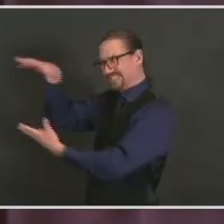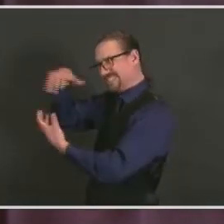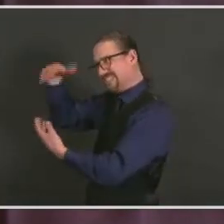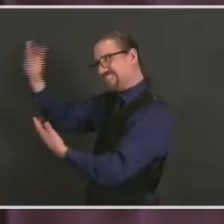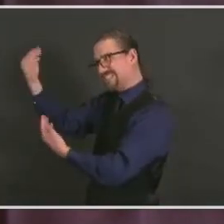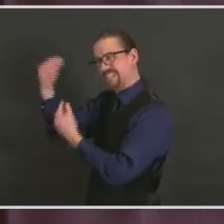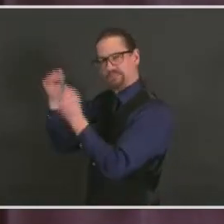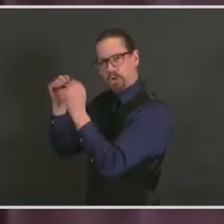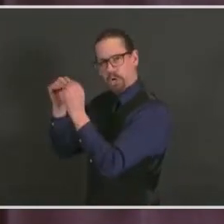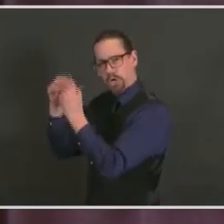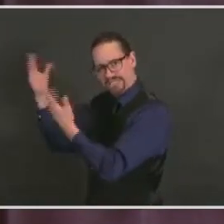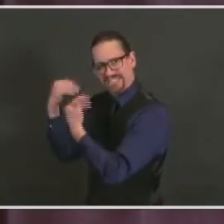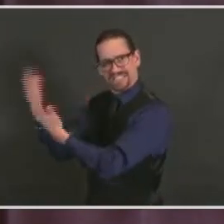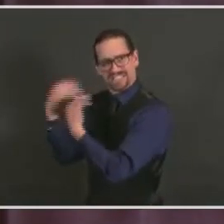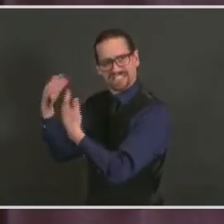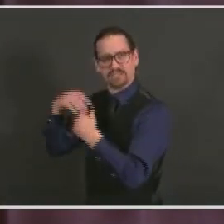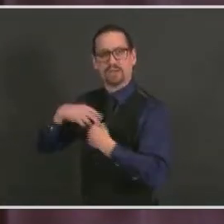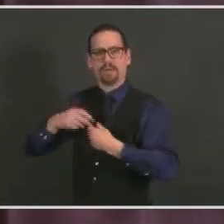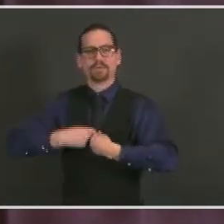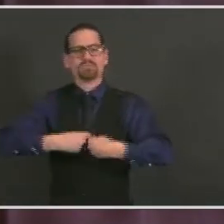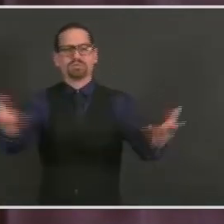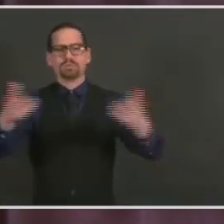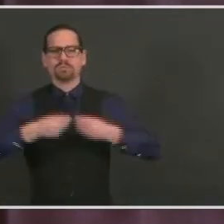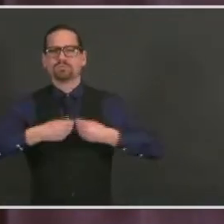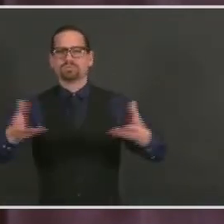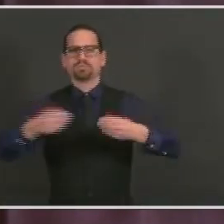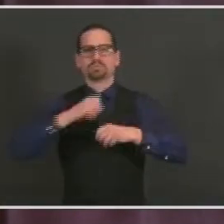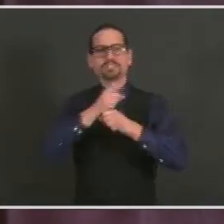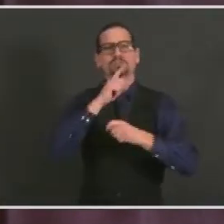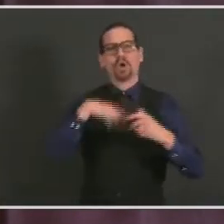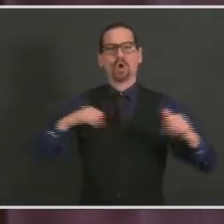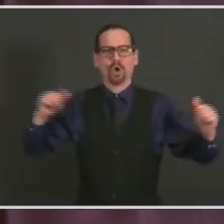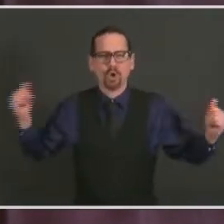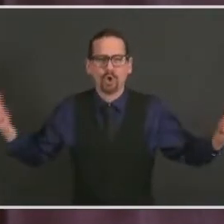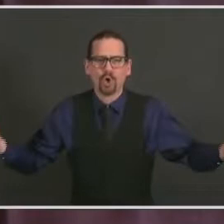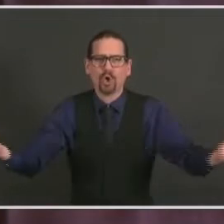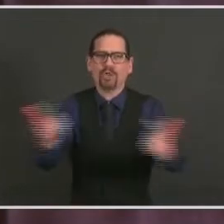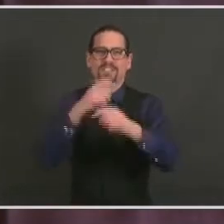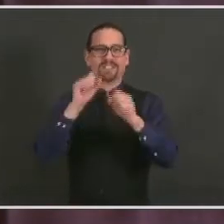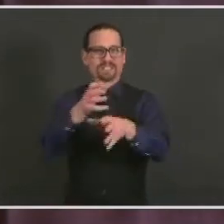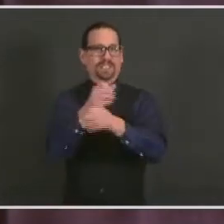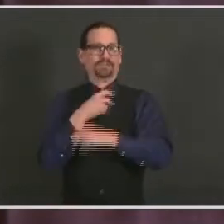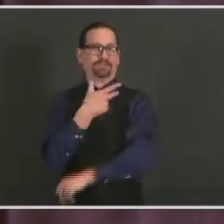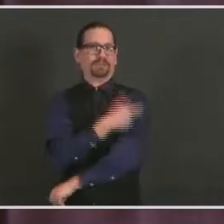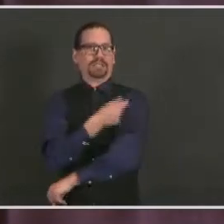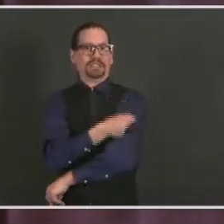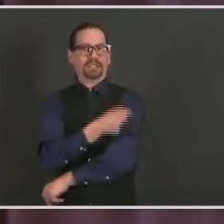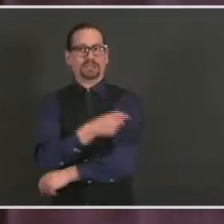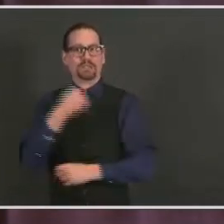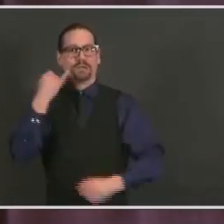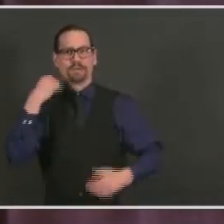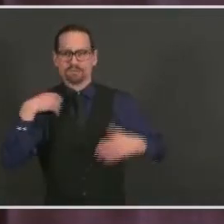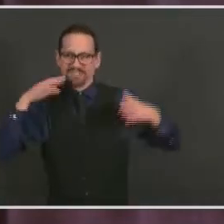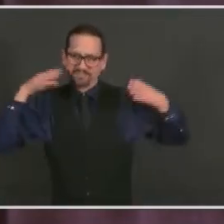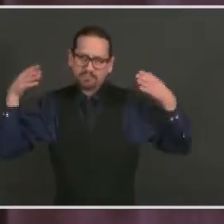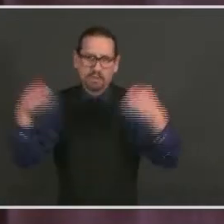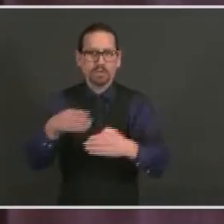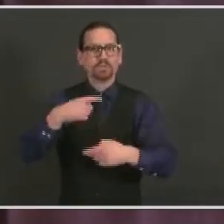THE POINT WHERE EVERYONE WANTS TO GET VACCINATED CAN GET VACCINATED UNTIL THEN. WE'RE ASKING YOU FOR YOUR PATIENCE